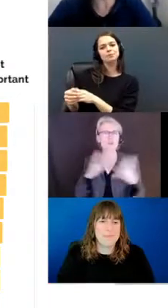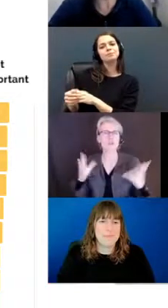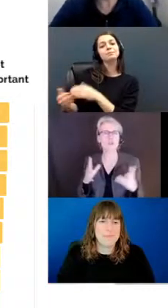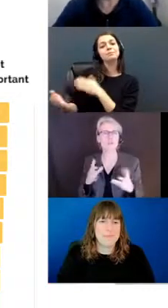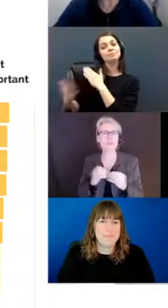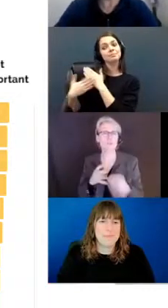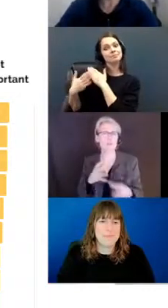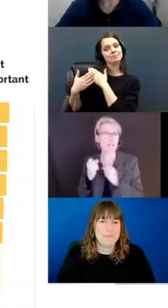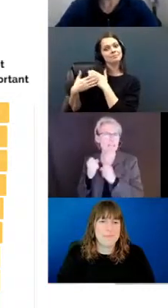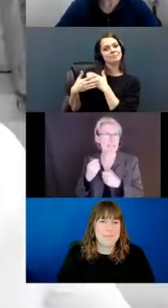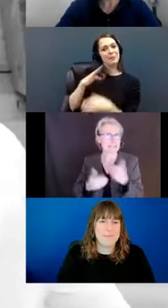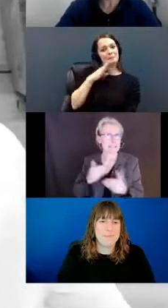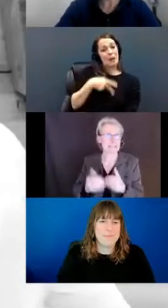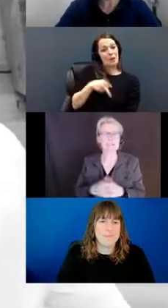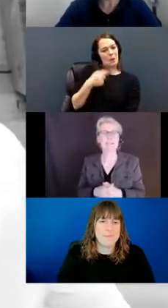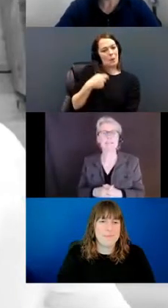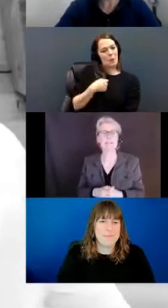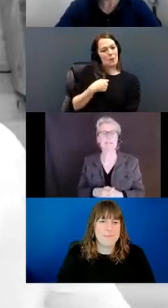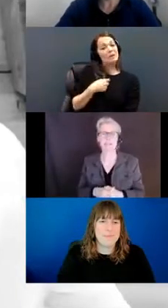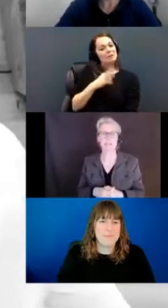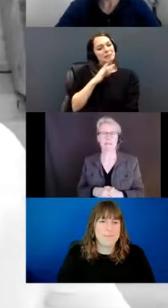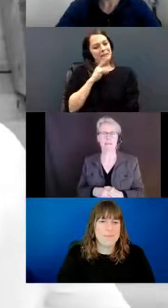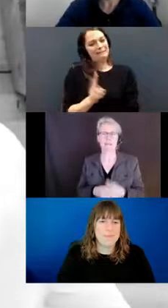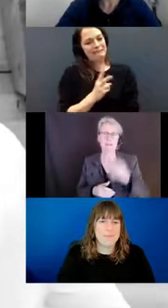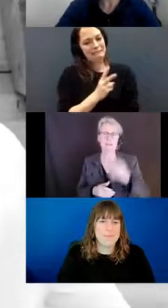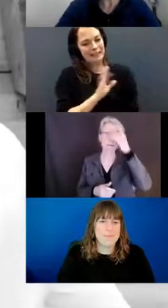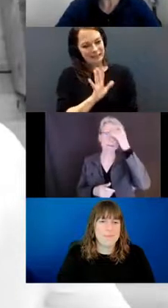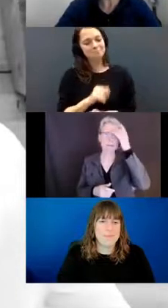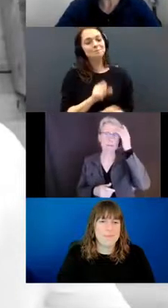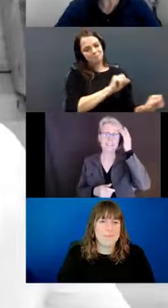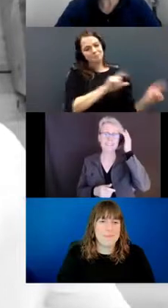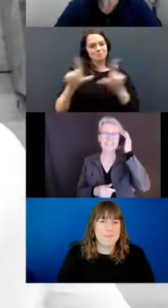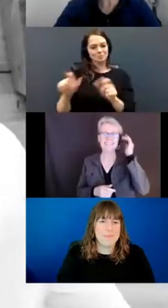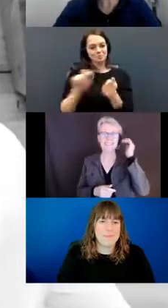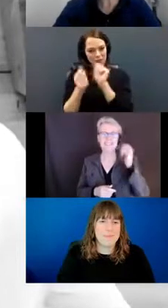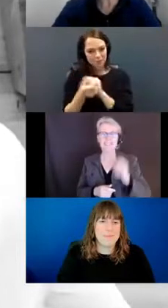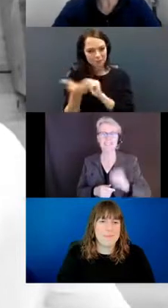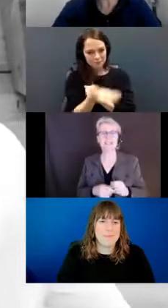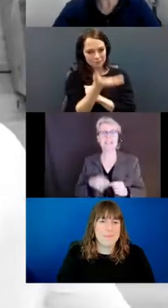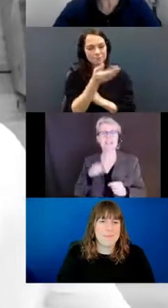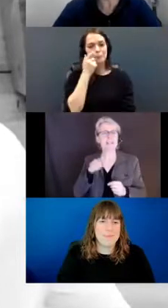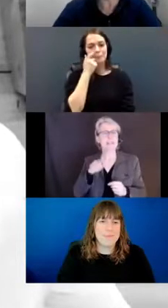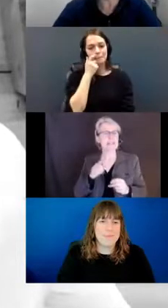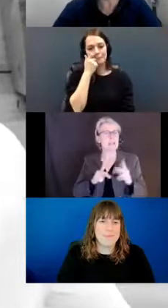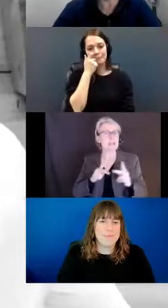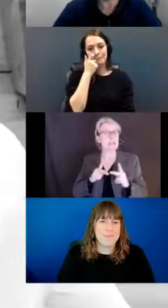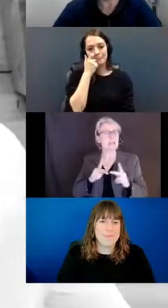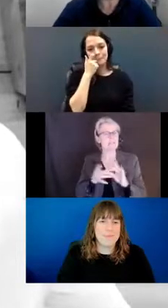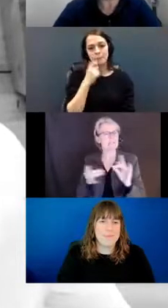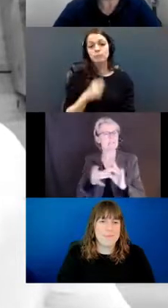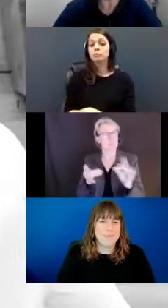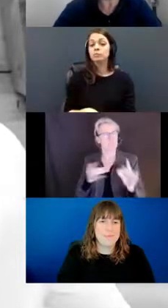next slide okay these are the concerns that people raised please go ahead next slide